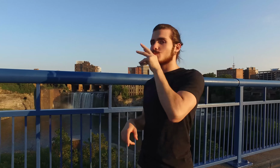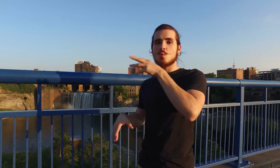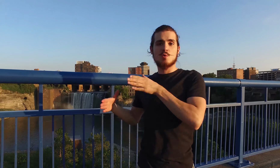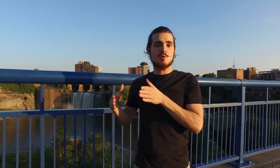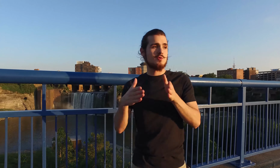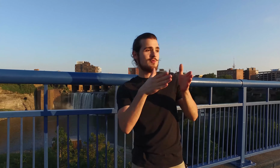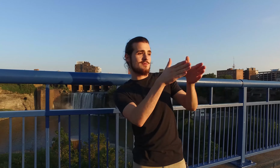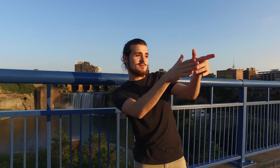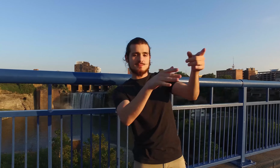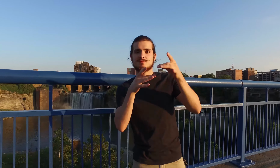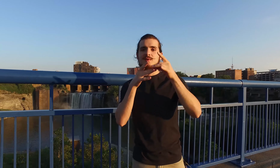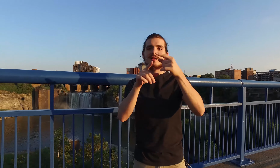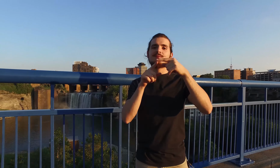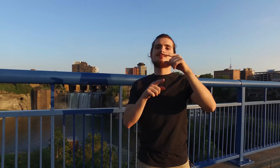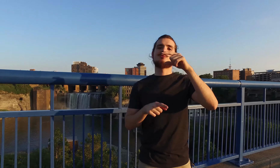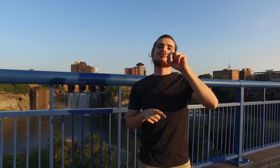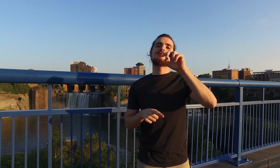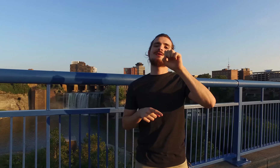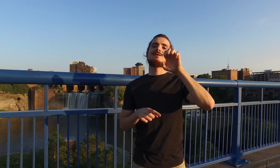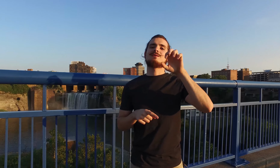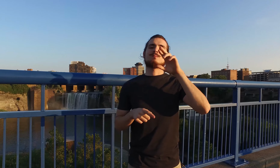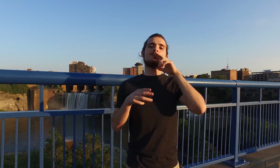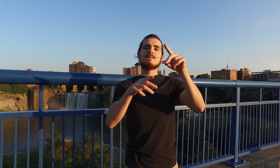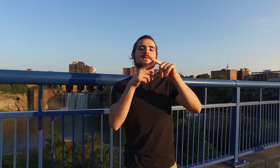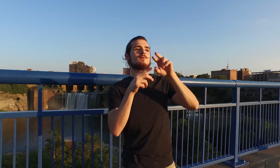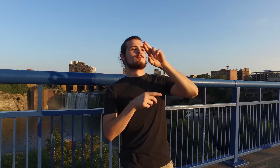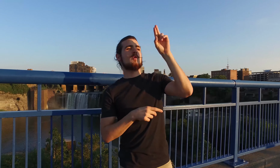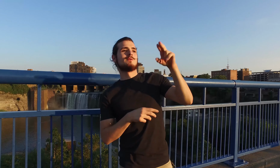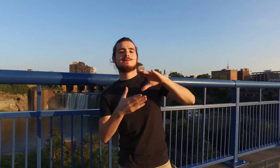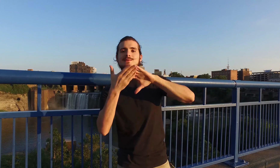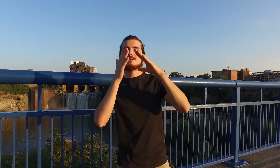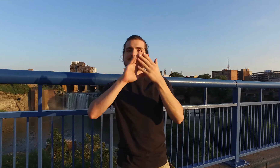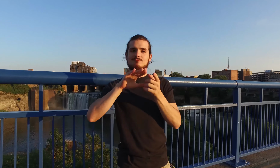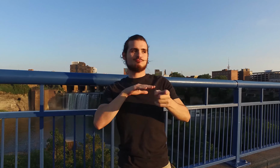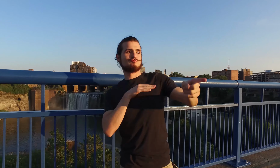And the genesee river right there leads to Rochester city.